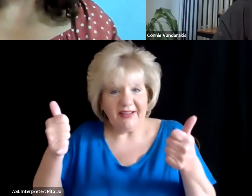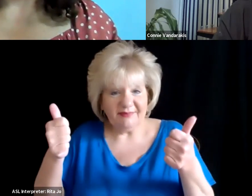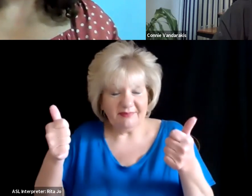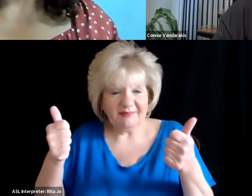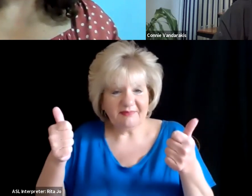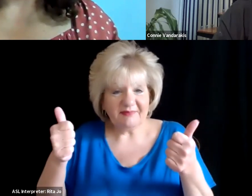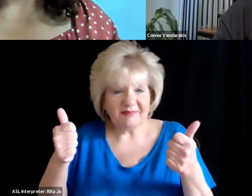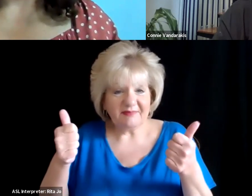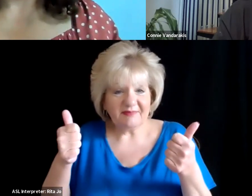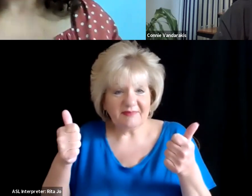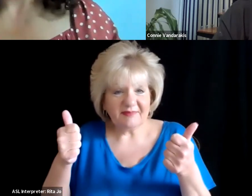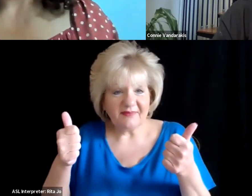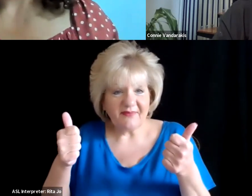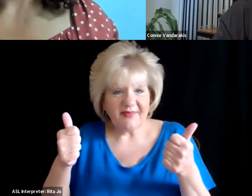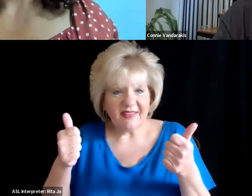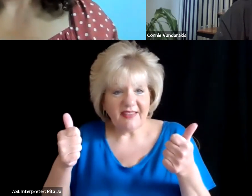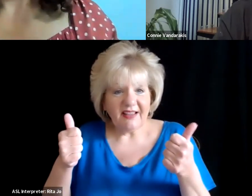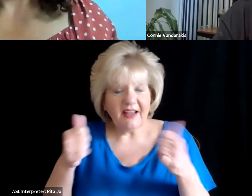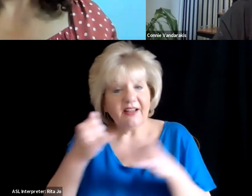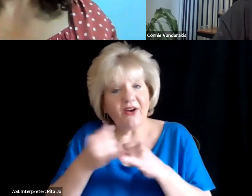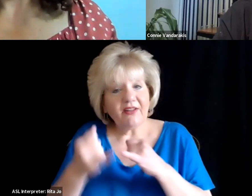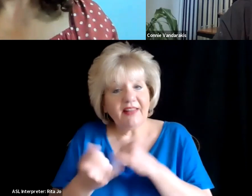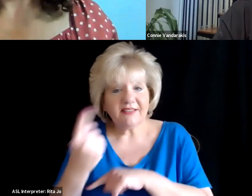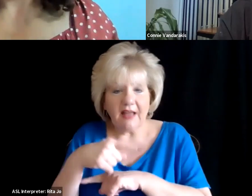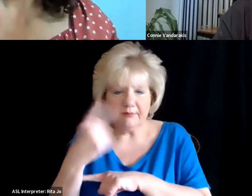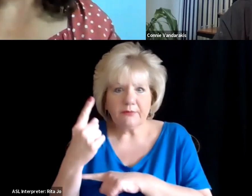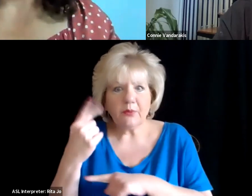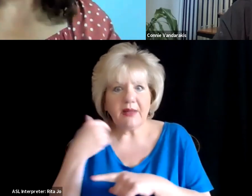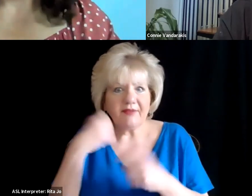We have this is our last day and we have Lots of things going on.